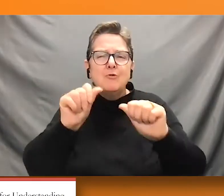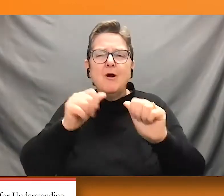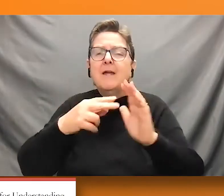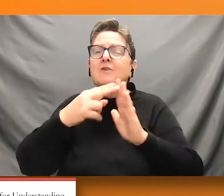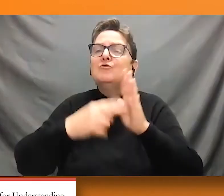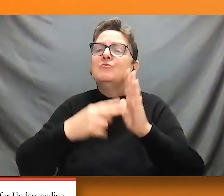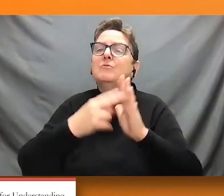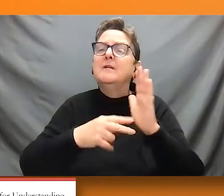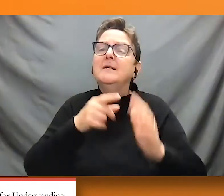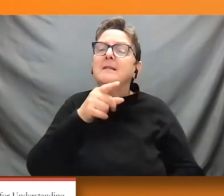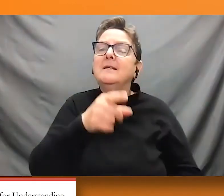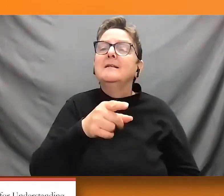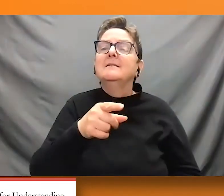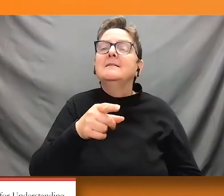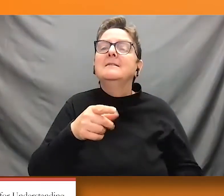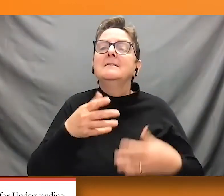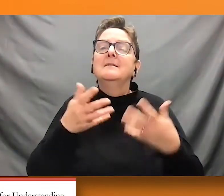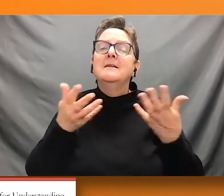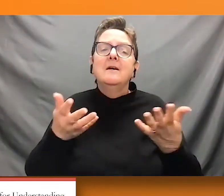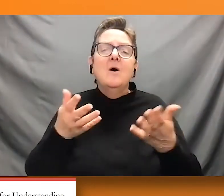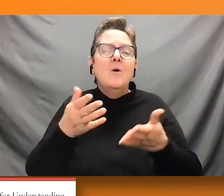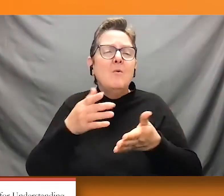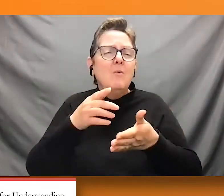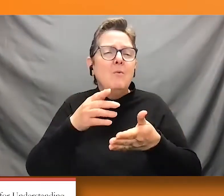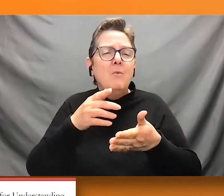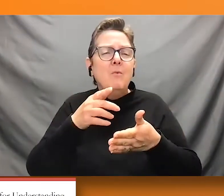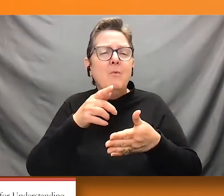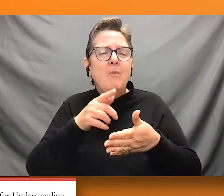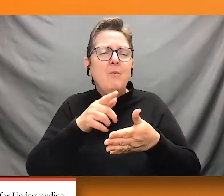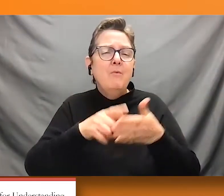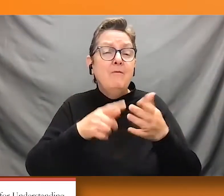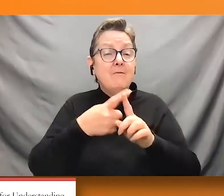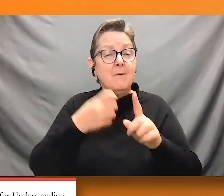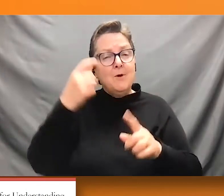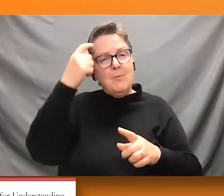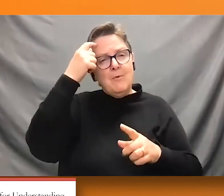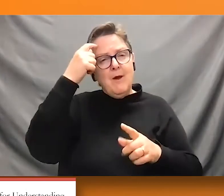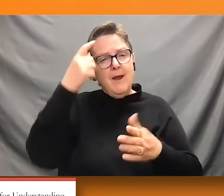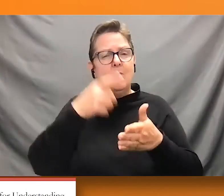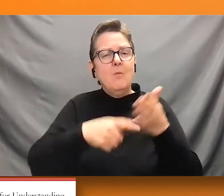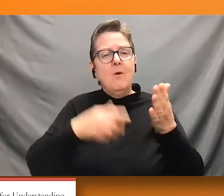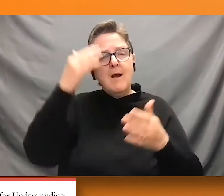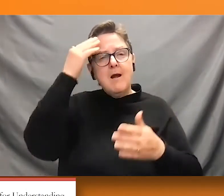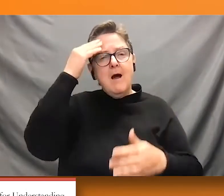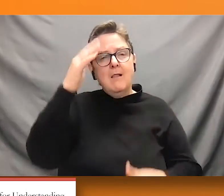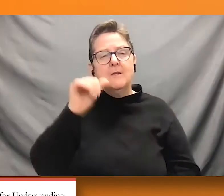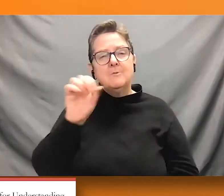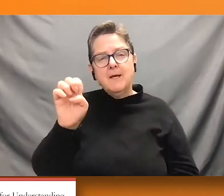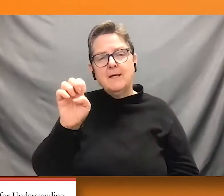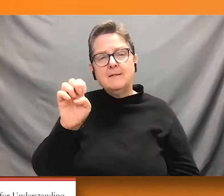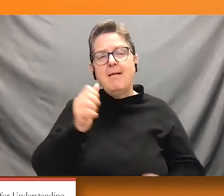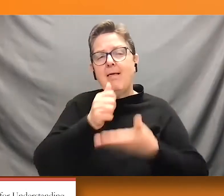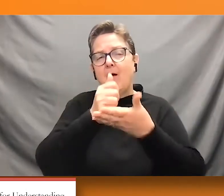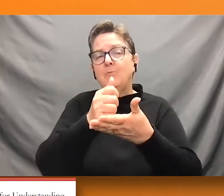what do you think helped you the most when you were trying to read this? What--what knowledge base in your head helped you the most, probably?